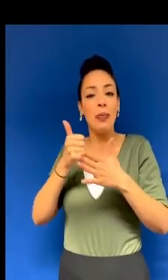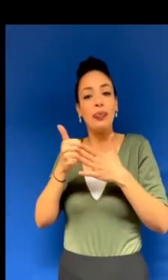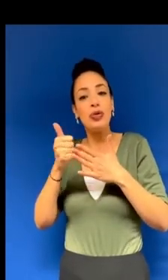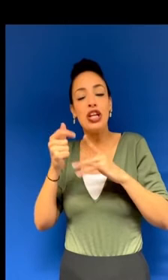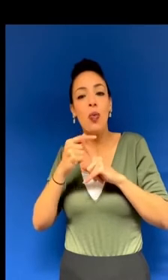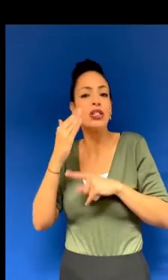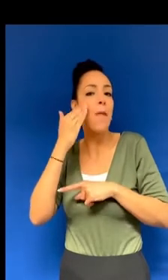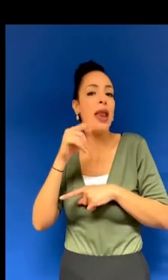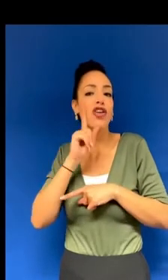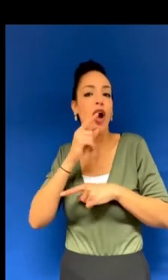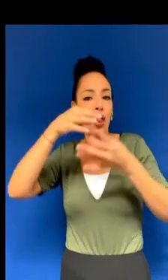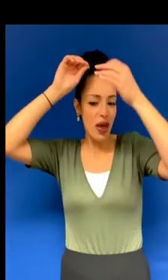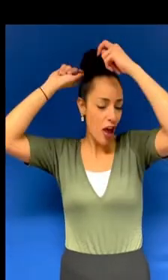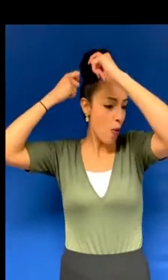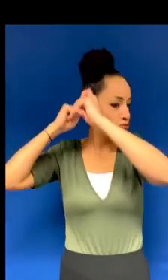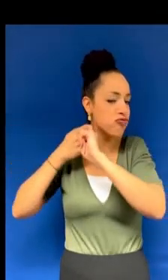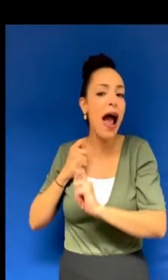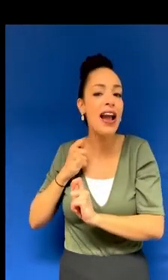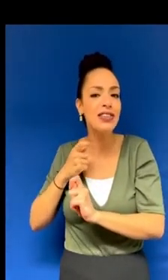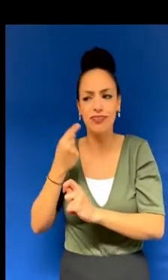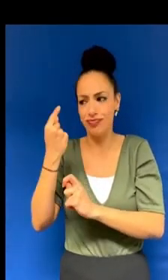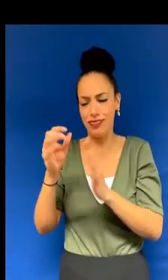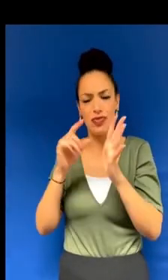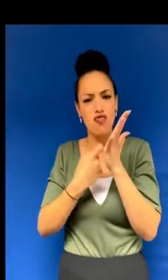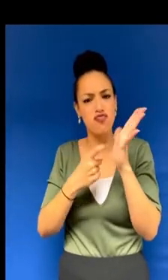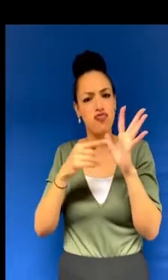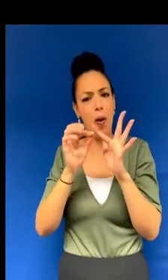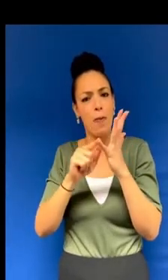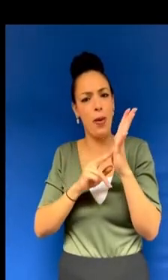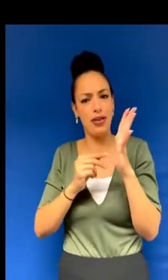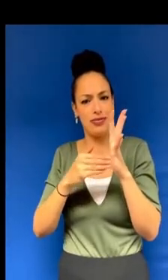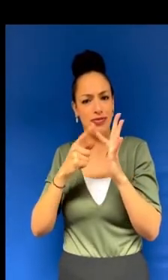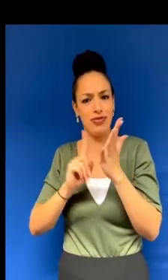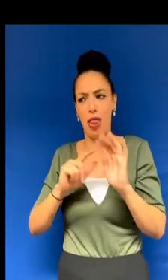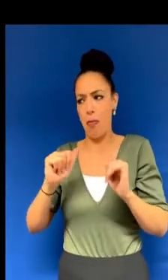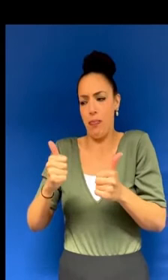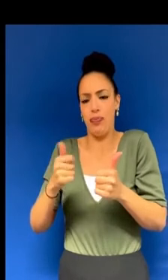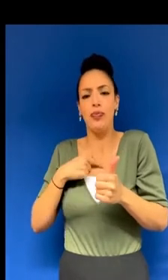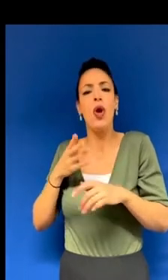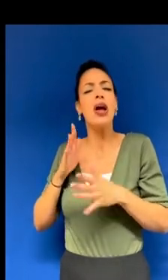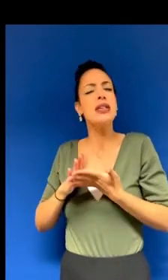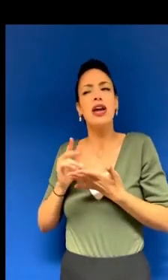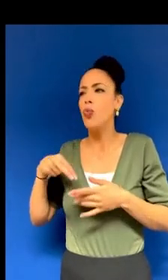diverse places in England and Wales, I love that our Christmas Panto is you know a Black girl with